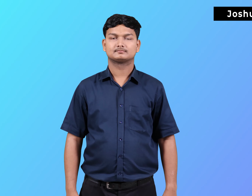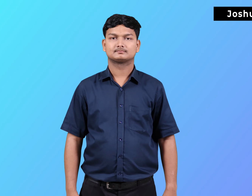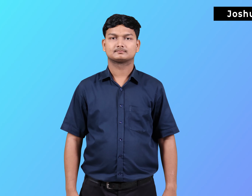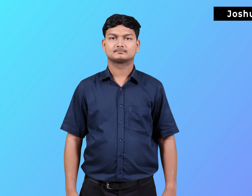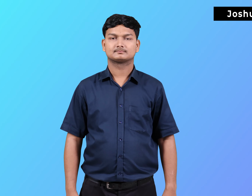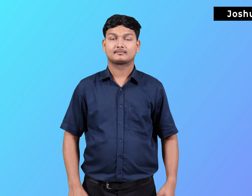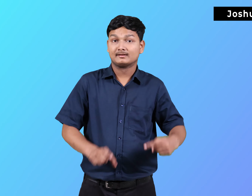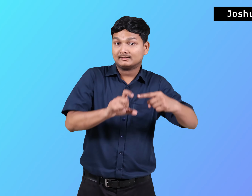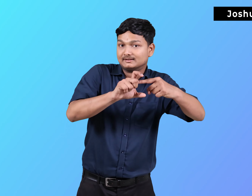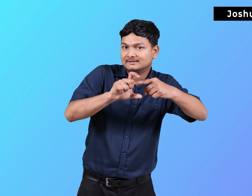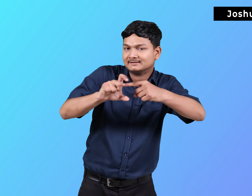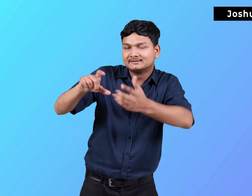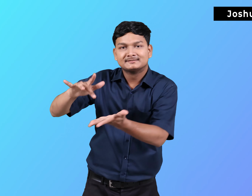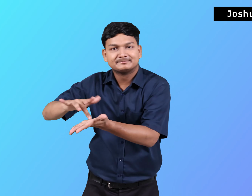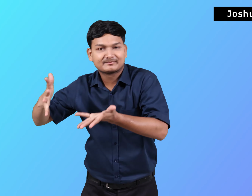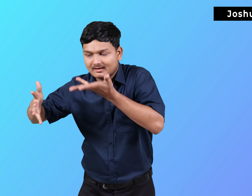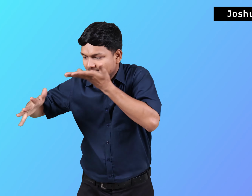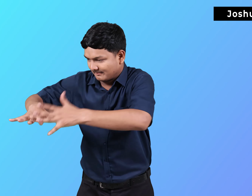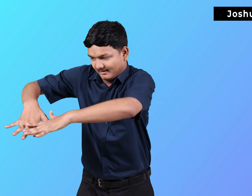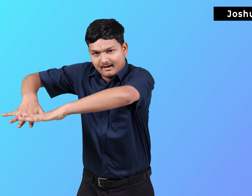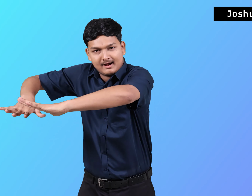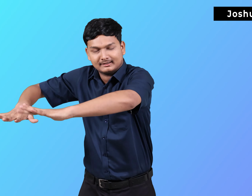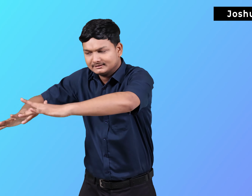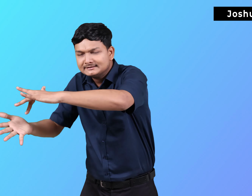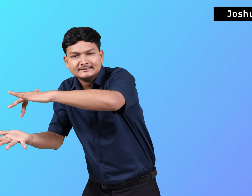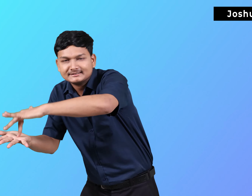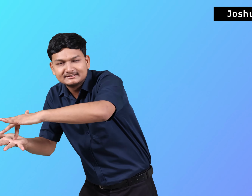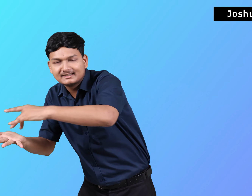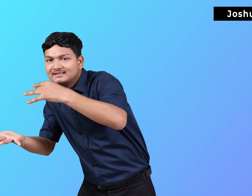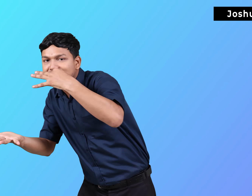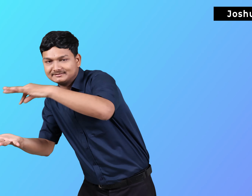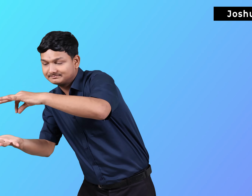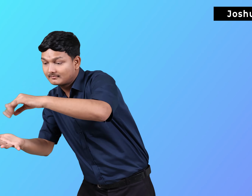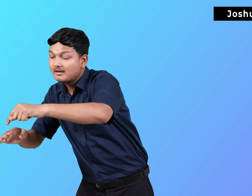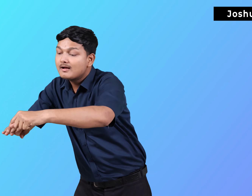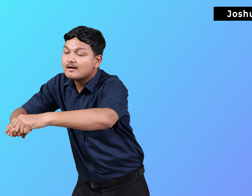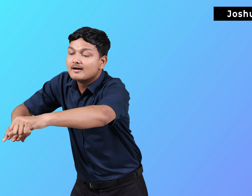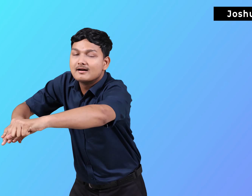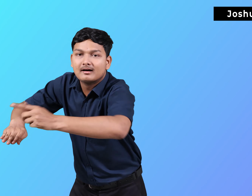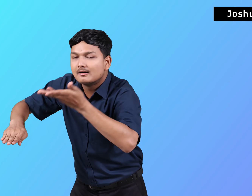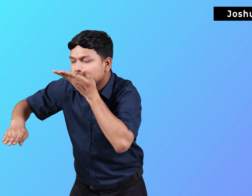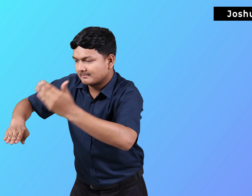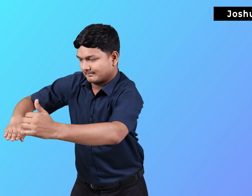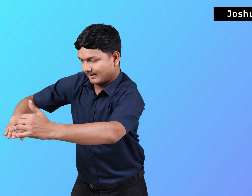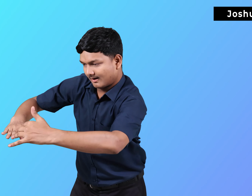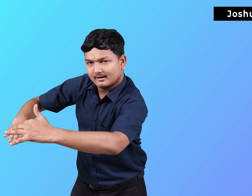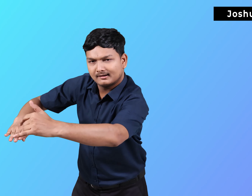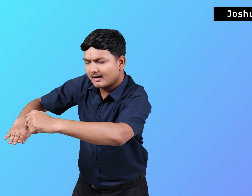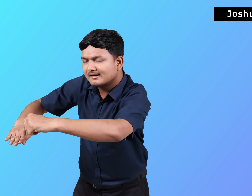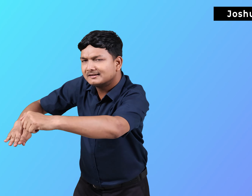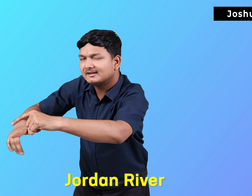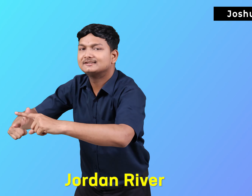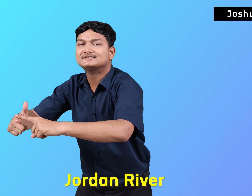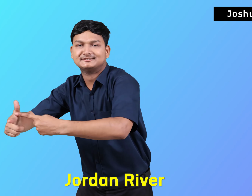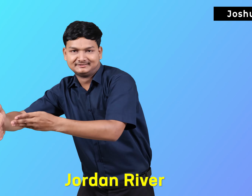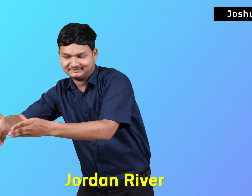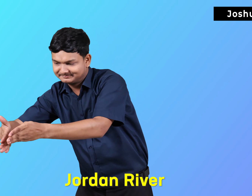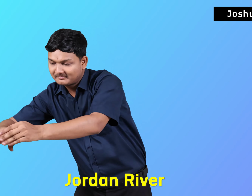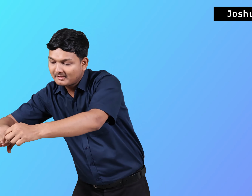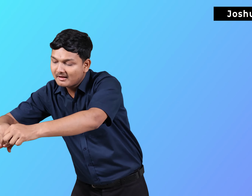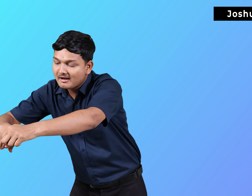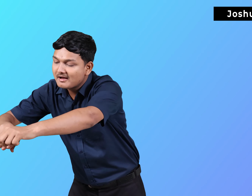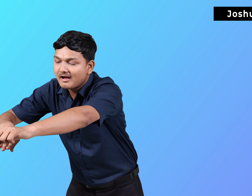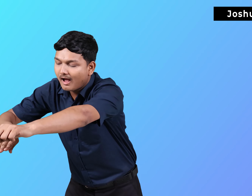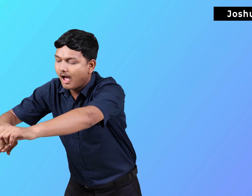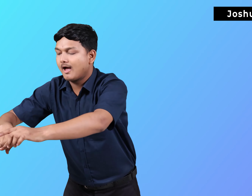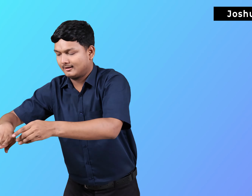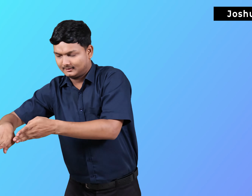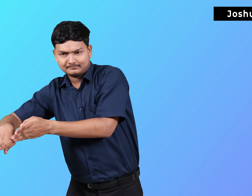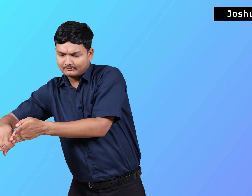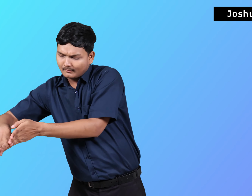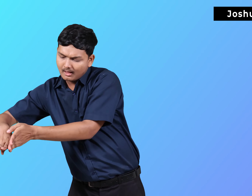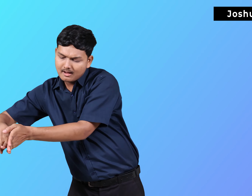Their eastern border was the shore of the Dead Sea to the area where the Jordan River flowed into it. Their northern border started at the area where the Jordan River flowed into the Dead Sea.